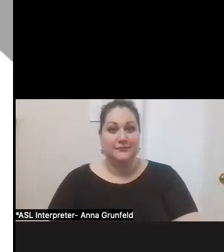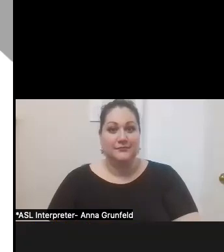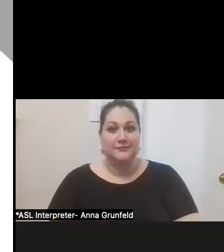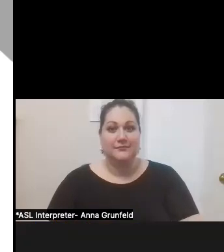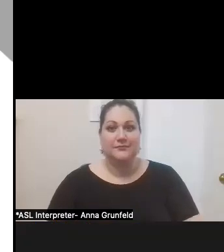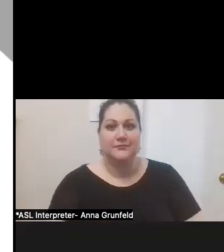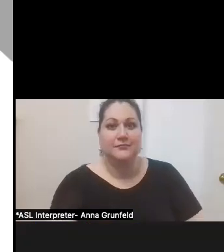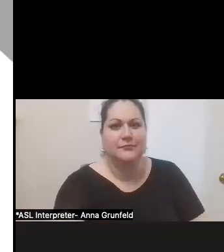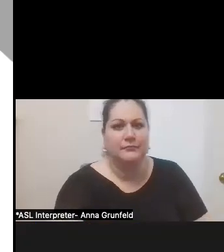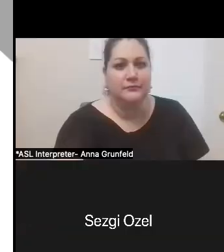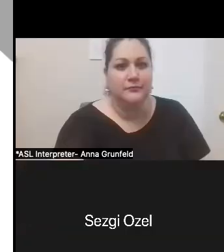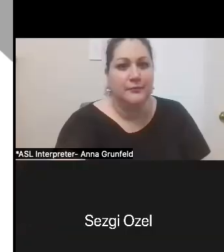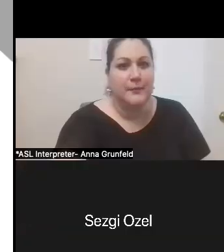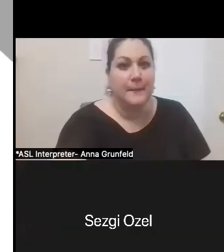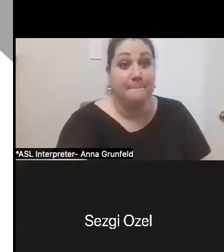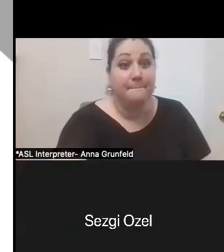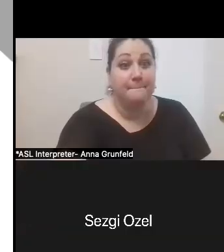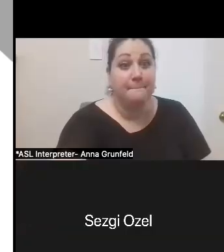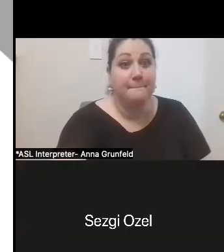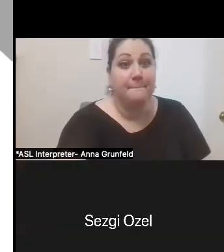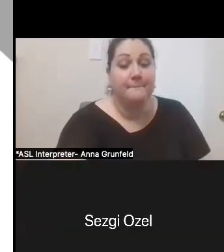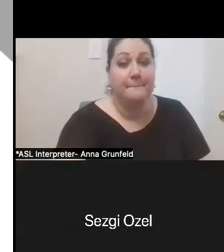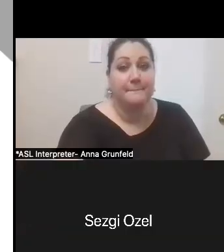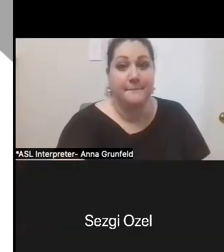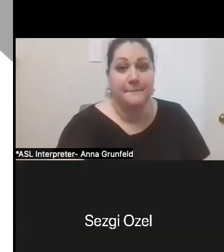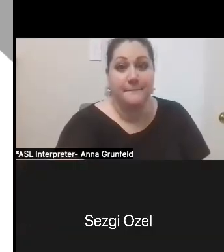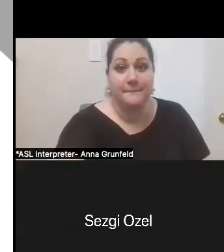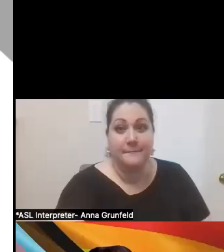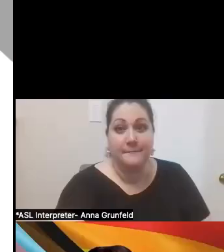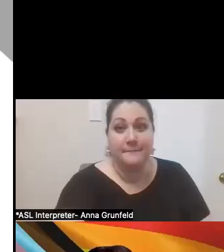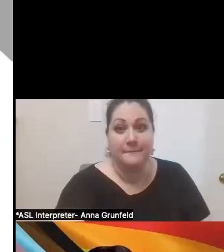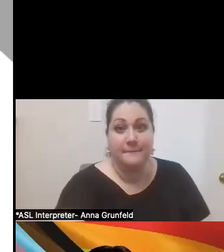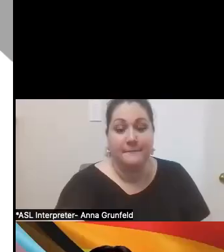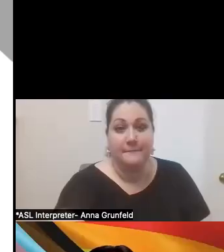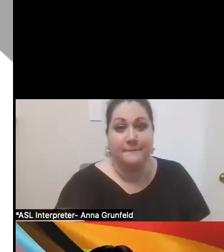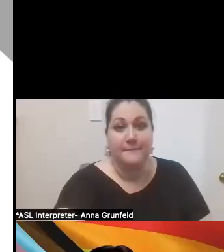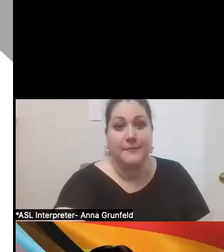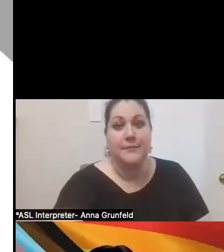Natalie, are we okay to go ahead one minute early?